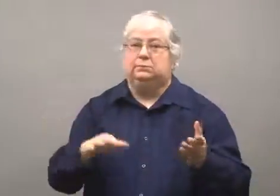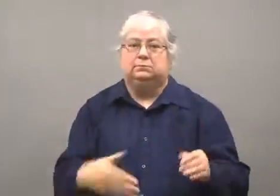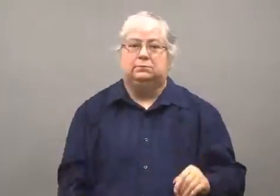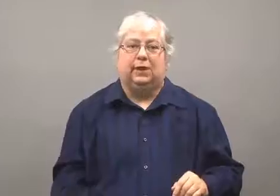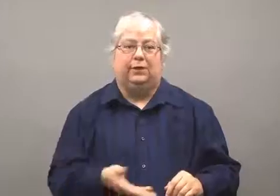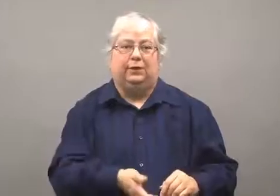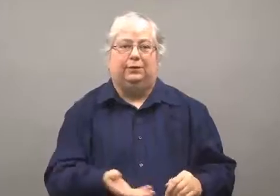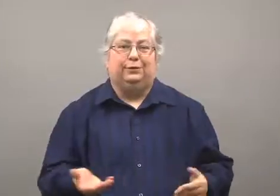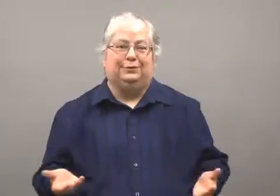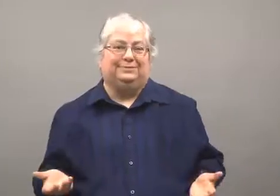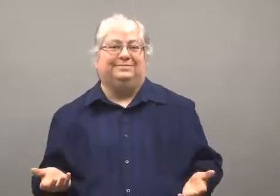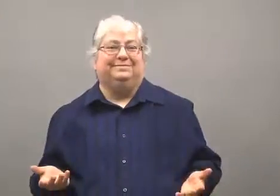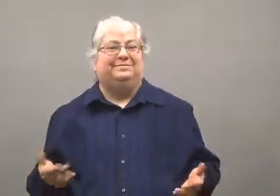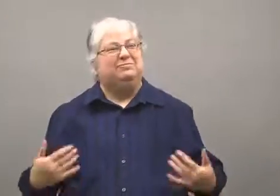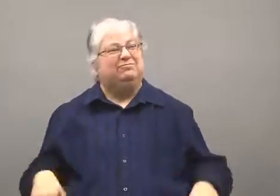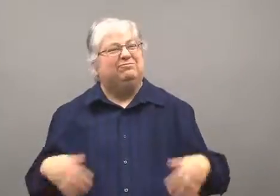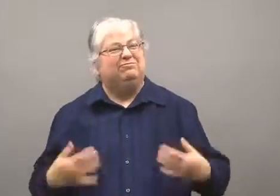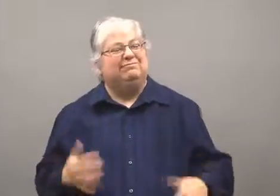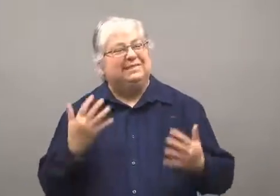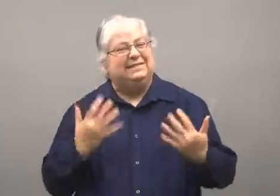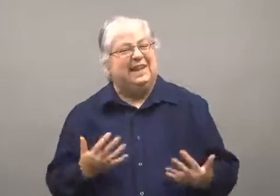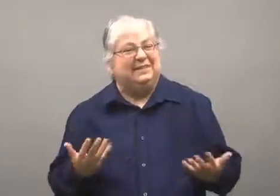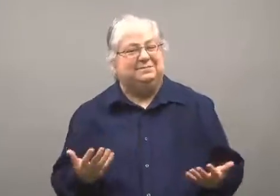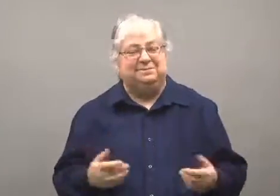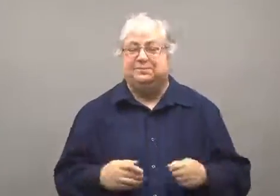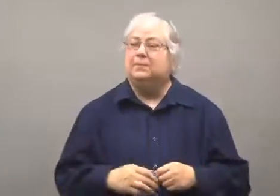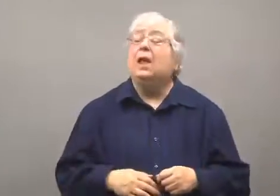So he died there in the urgent care center. Sad.